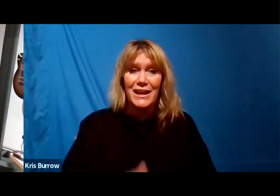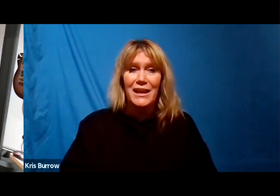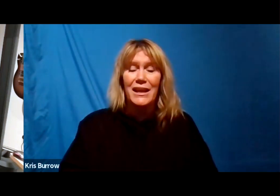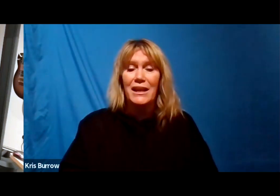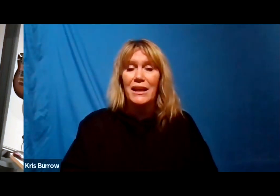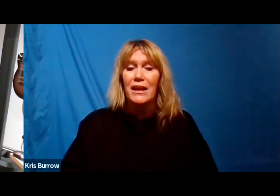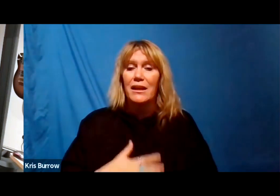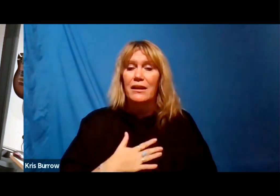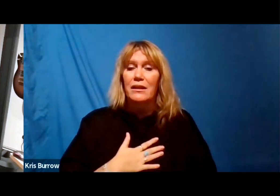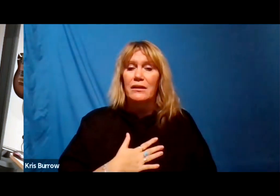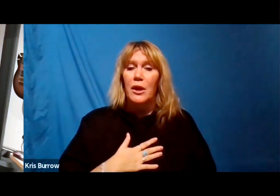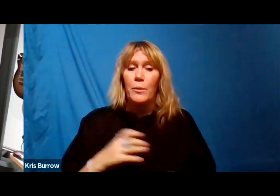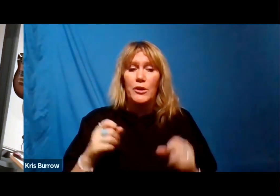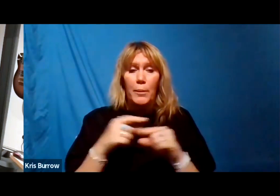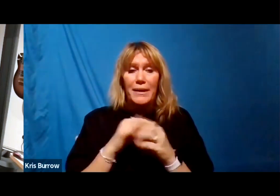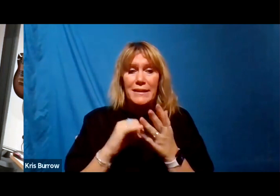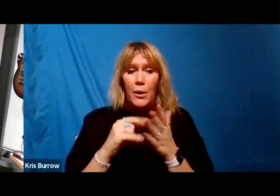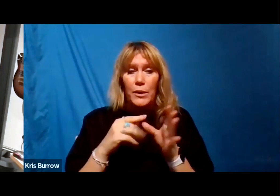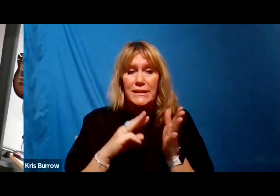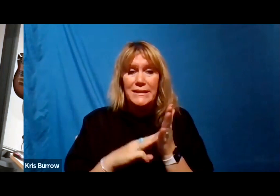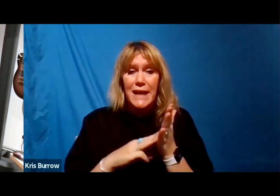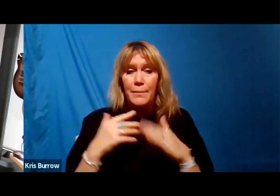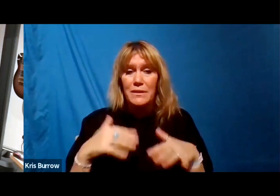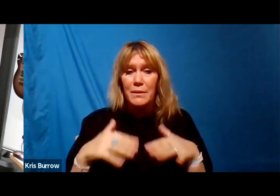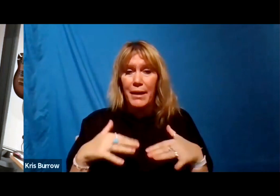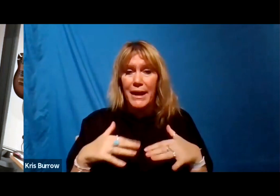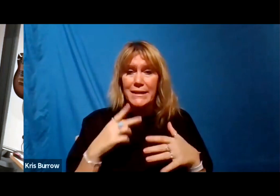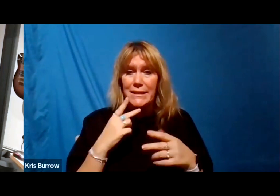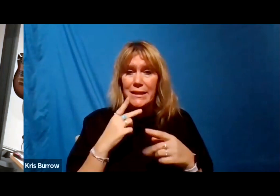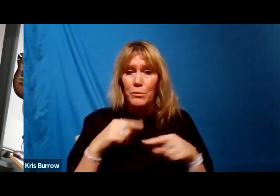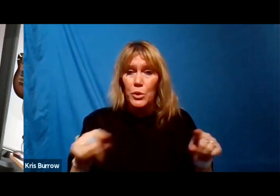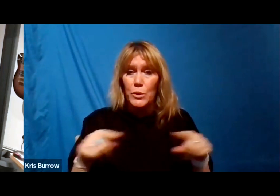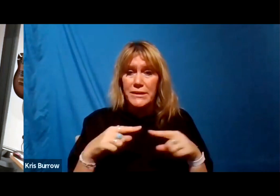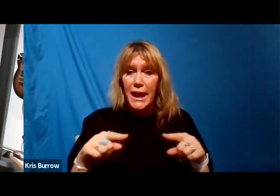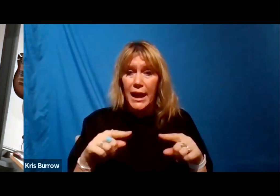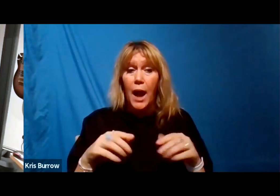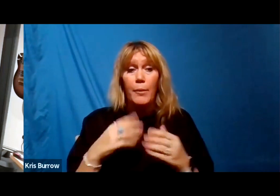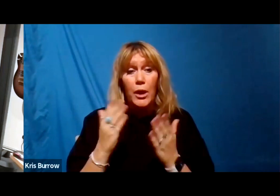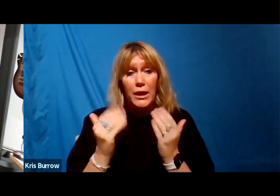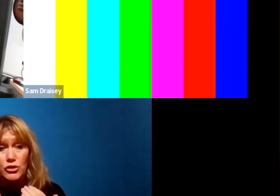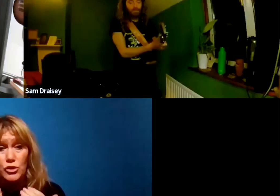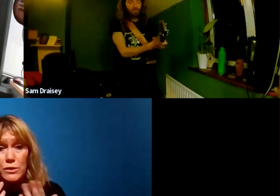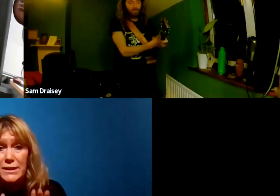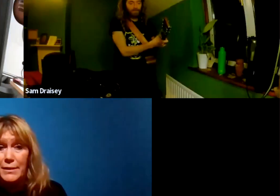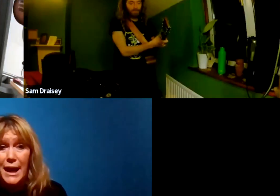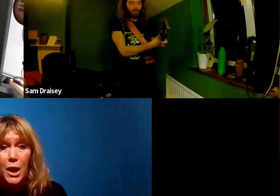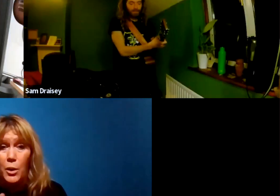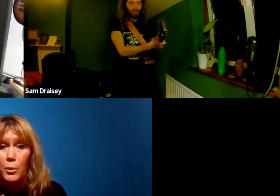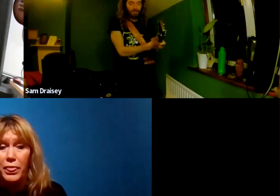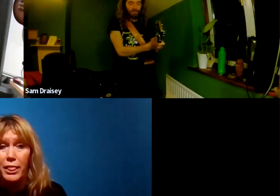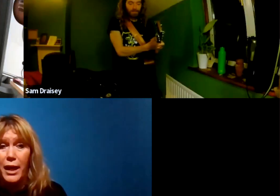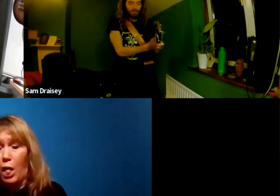bit of sort of Amy Winehouse eyeliner going on. Pink lips.